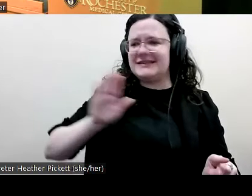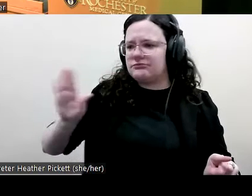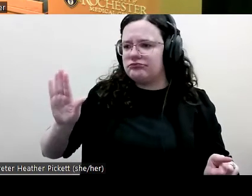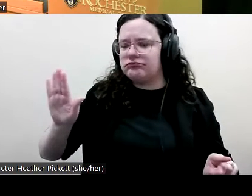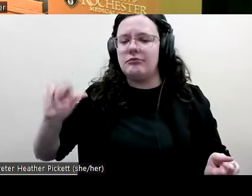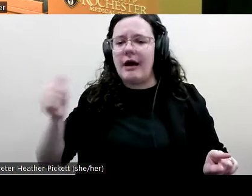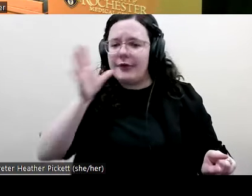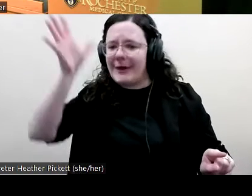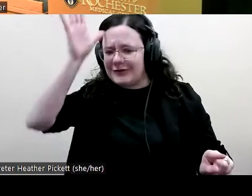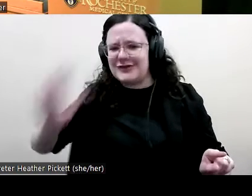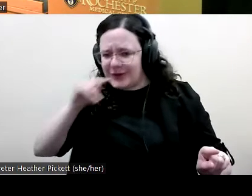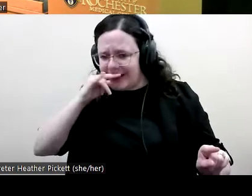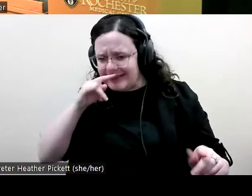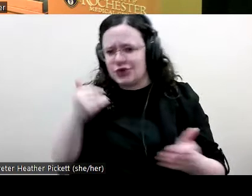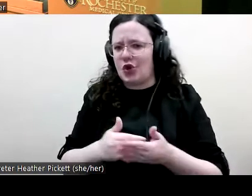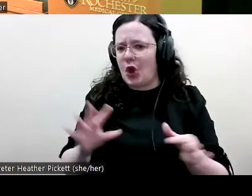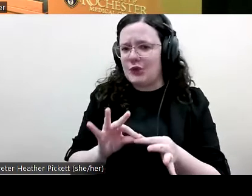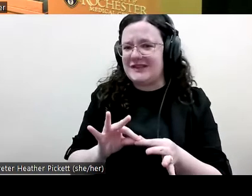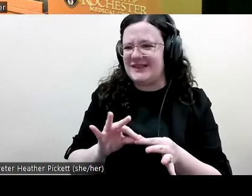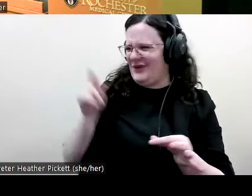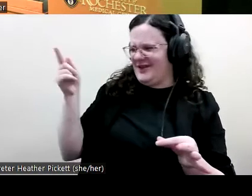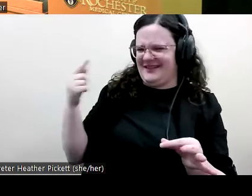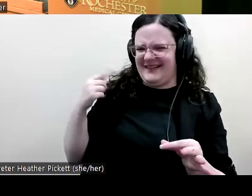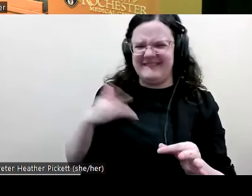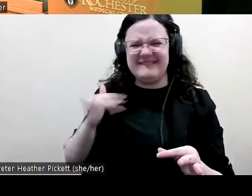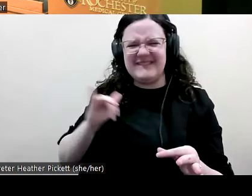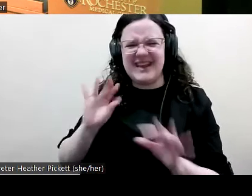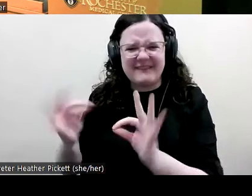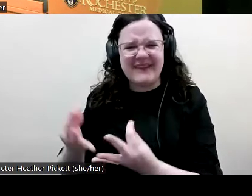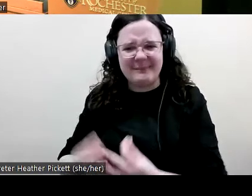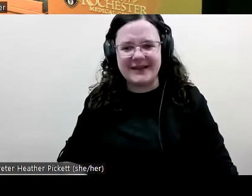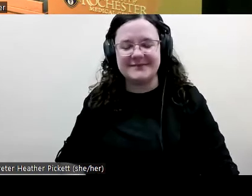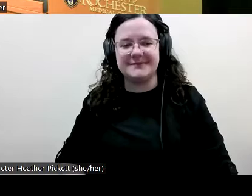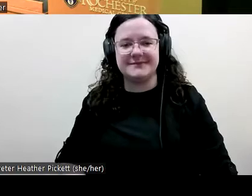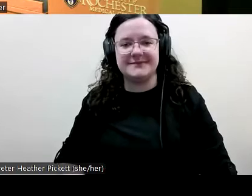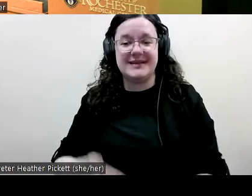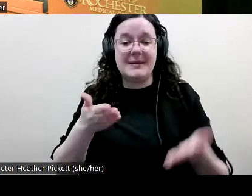um it could just be these are you know these are people in your group that are really supportive